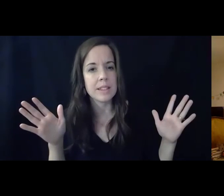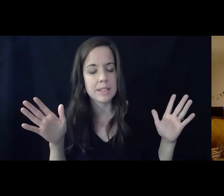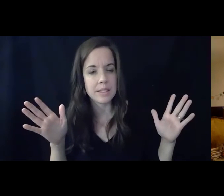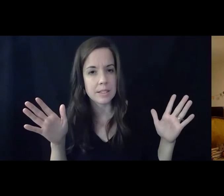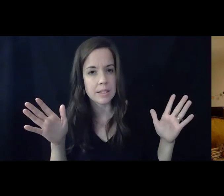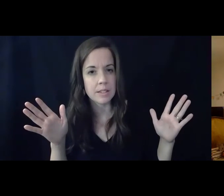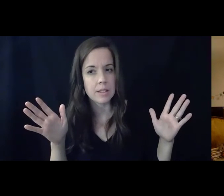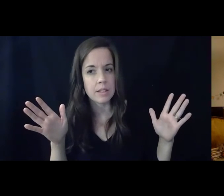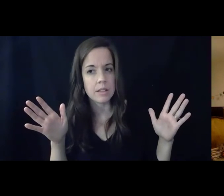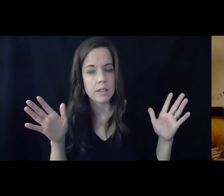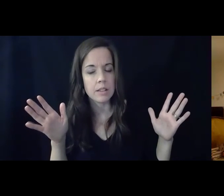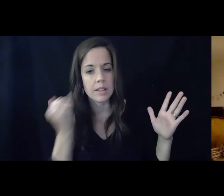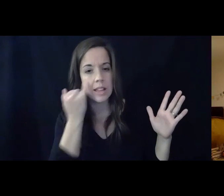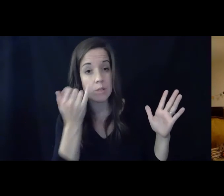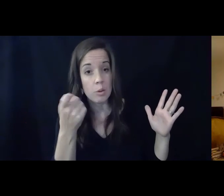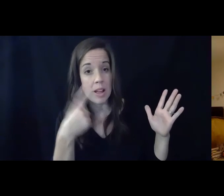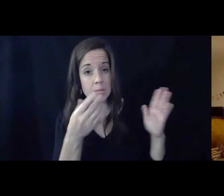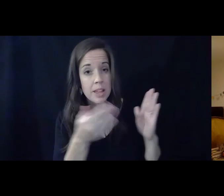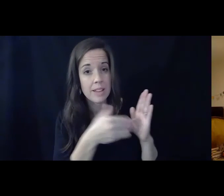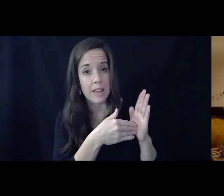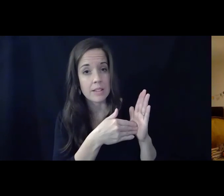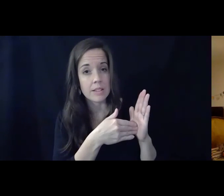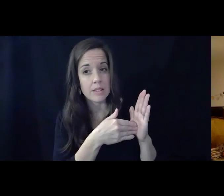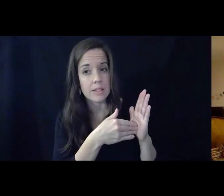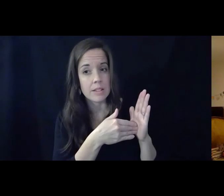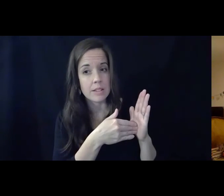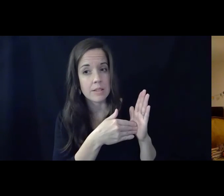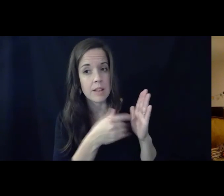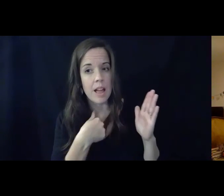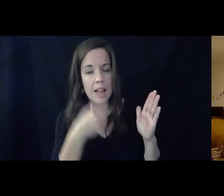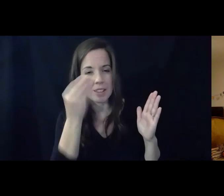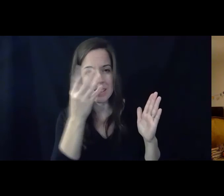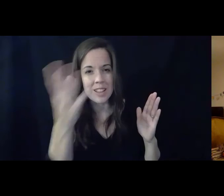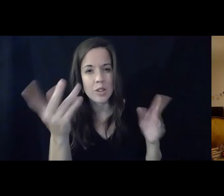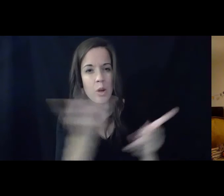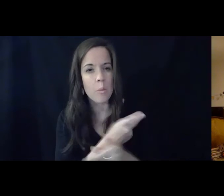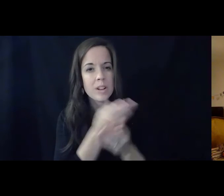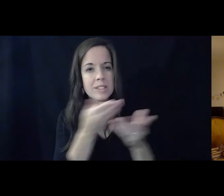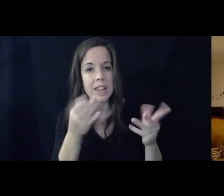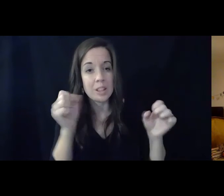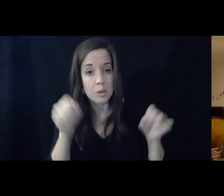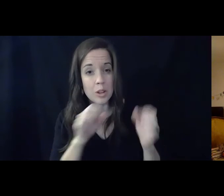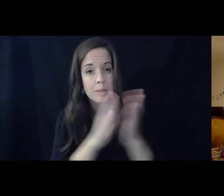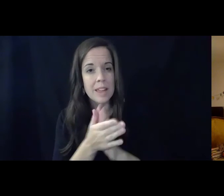So if you asked me again, twenty-three, I’d tell you the worst thing you could be is not a woman but